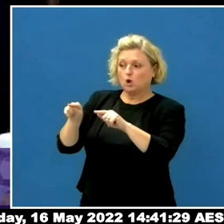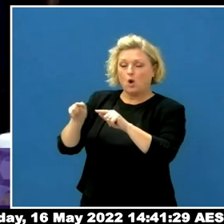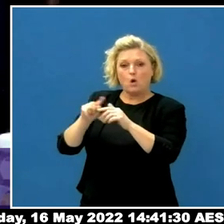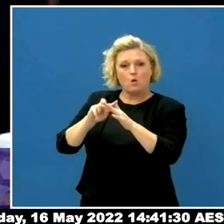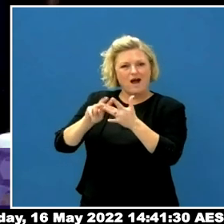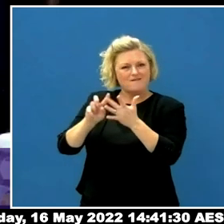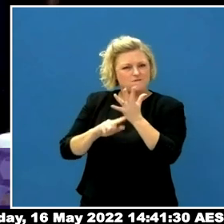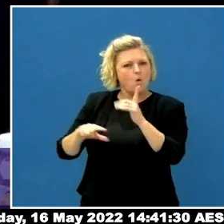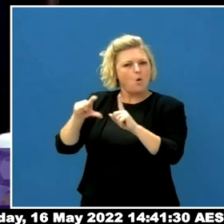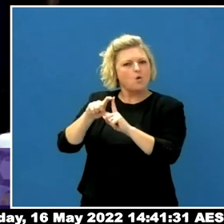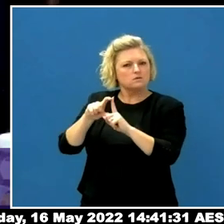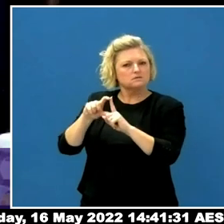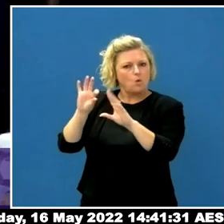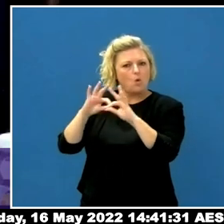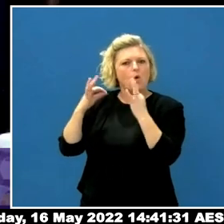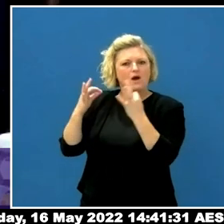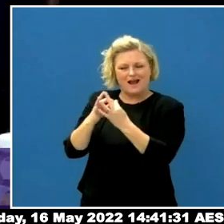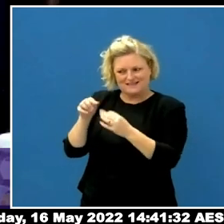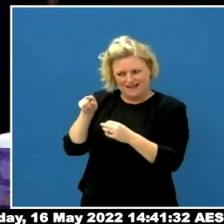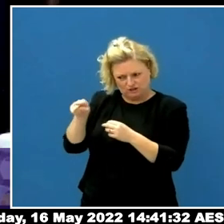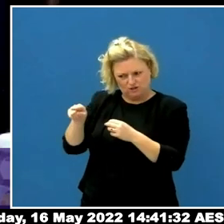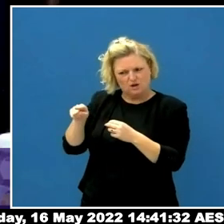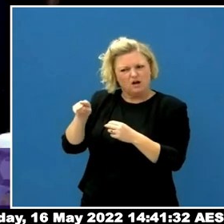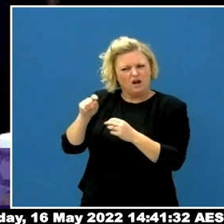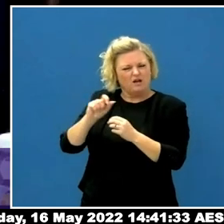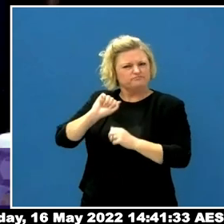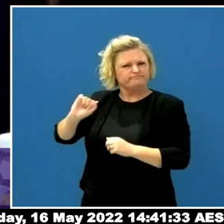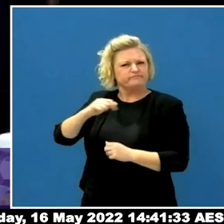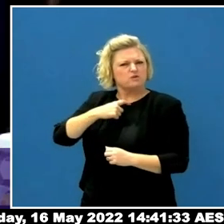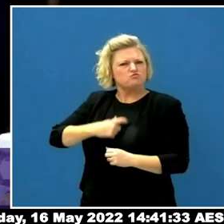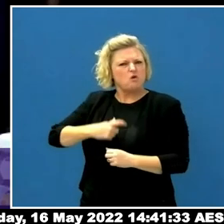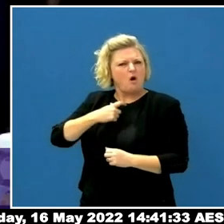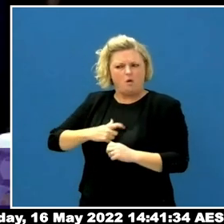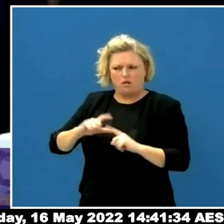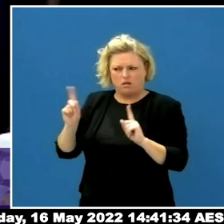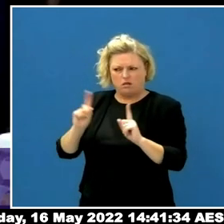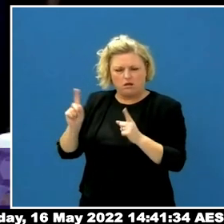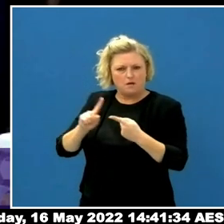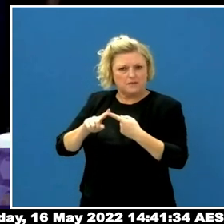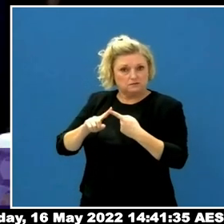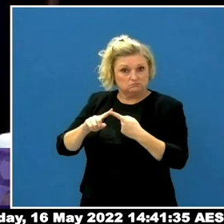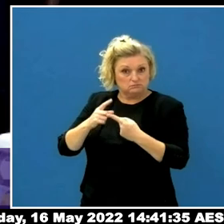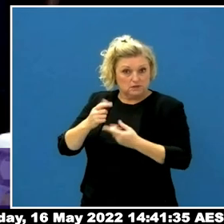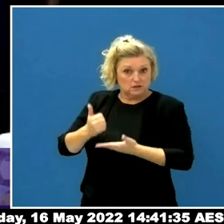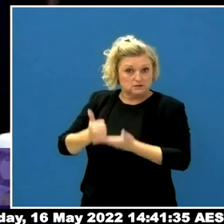Support Coordinator or the plan manager initially? They were, yes. They were. And did you -